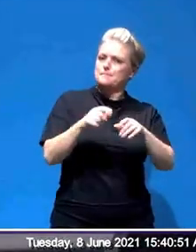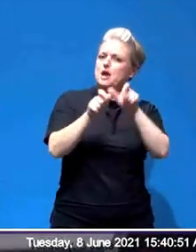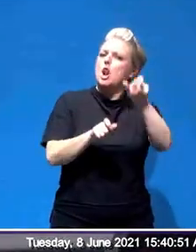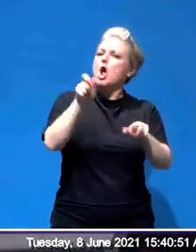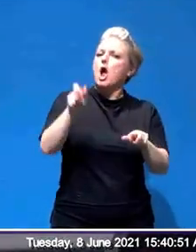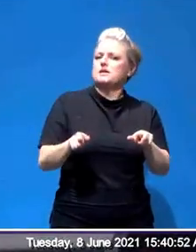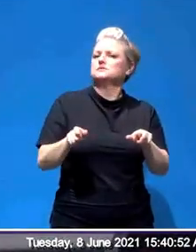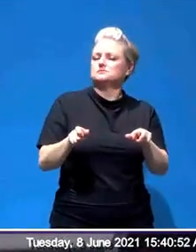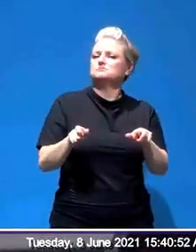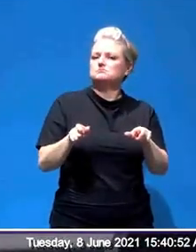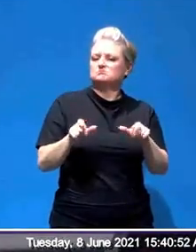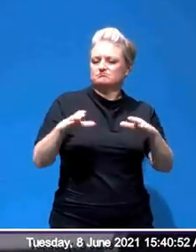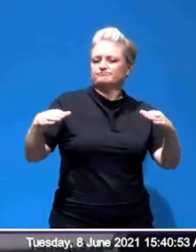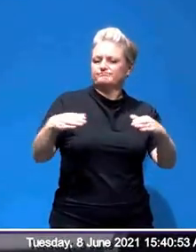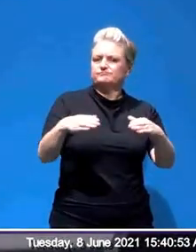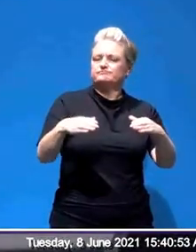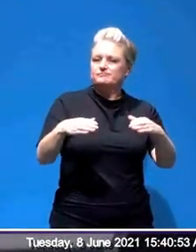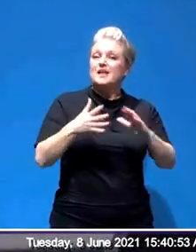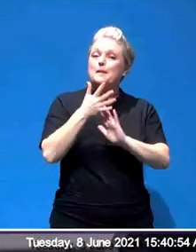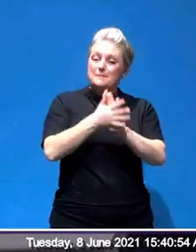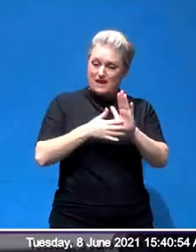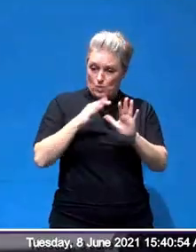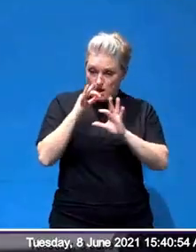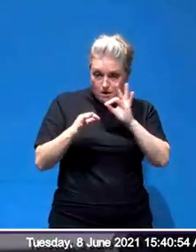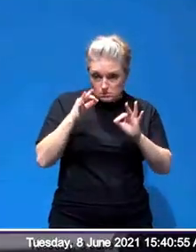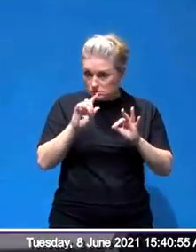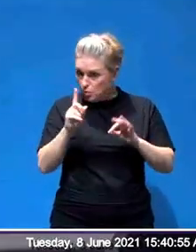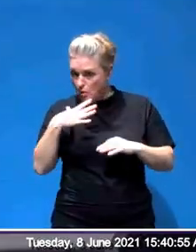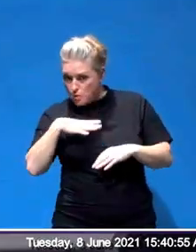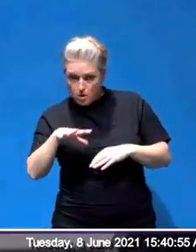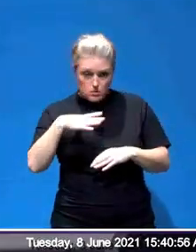feedback around some of the things that they would like to see in the service